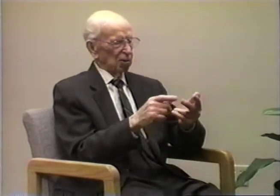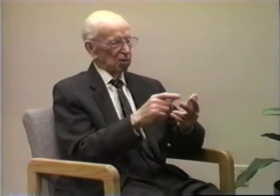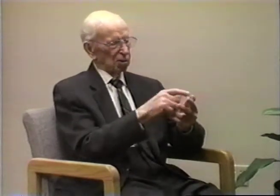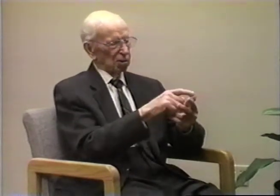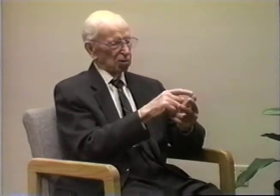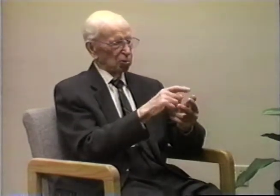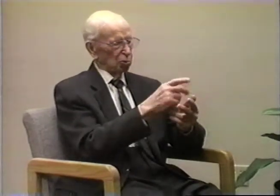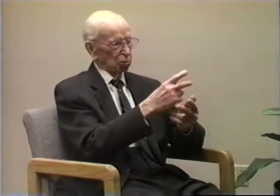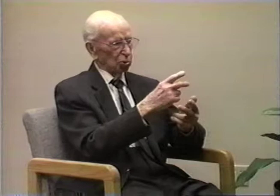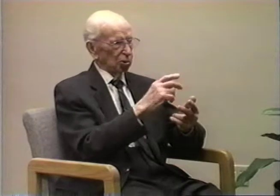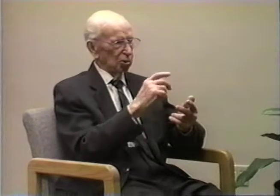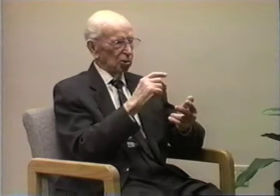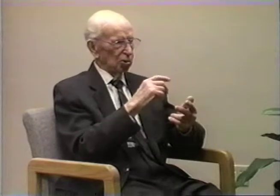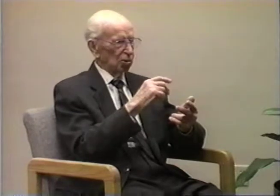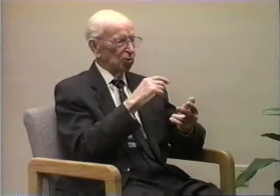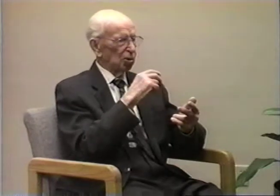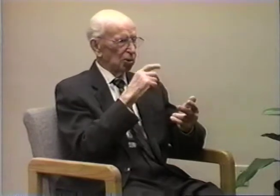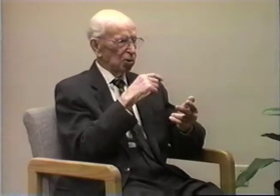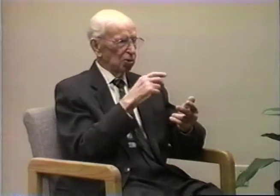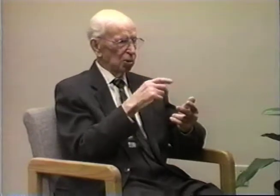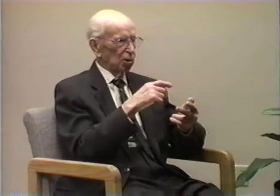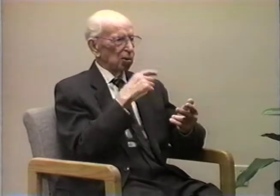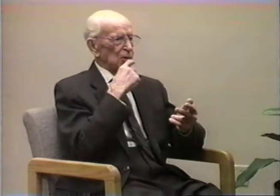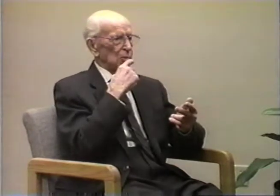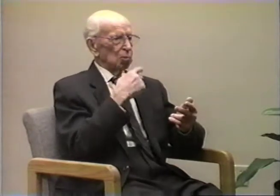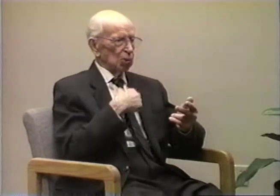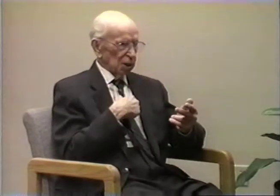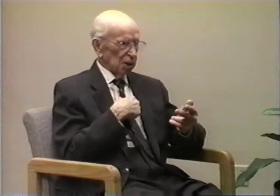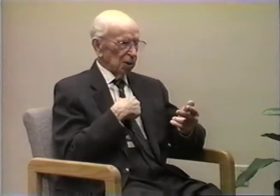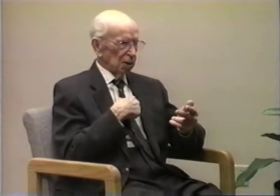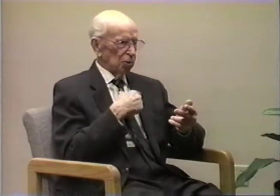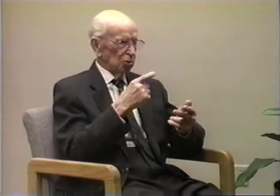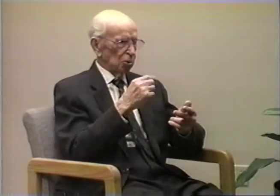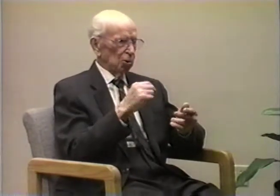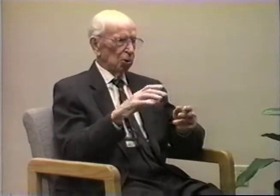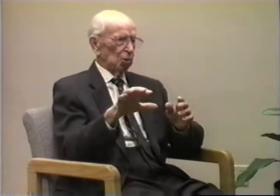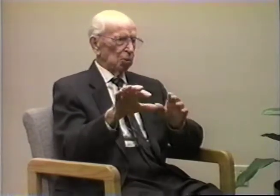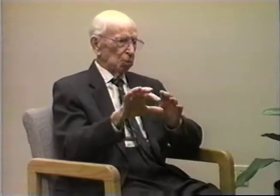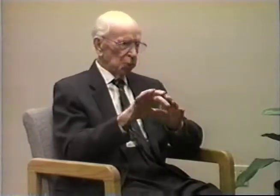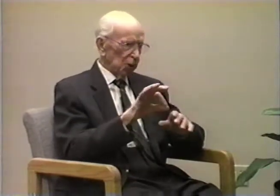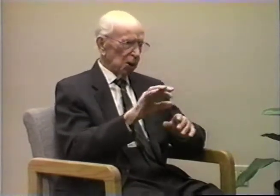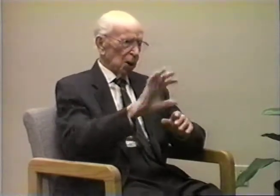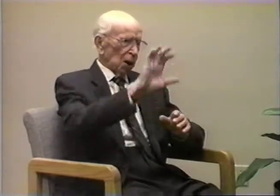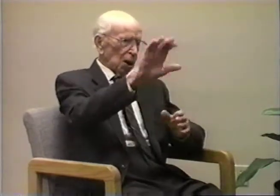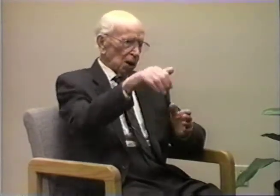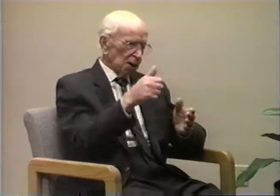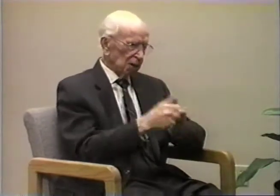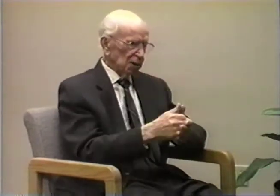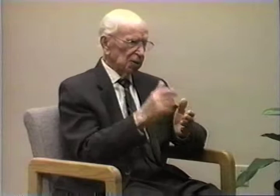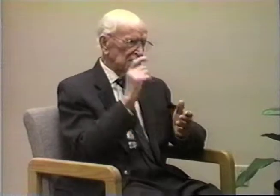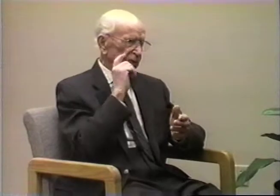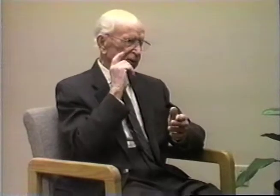that their positions should be replaced by Deaf people.